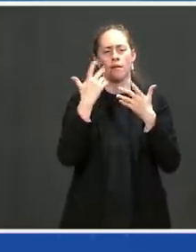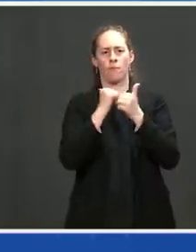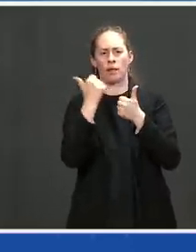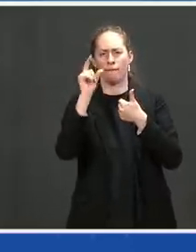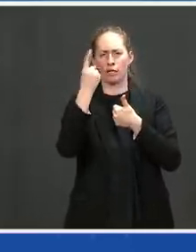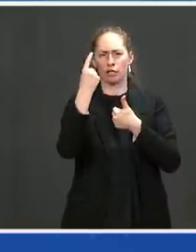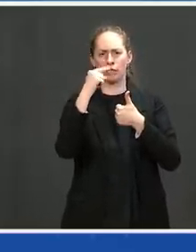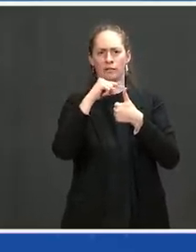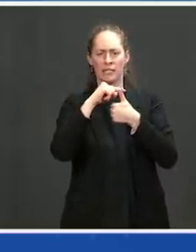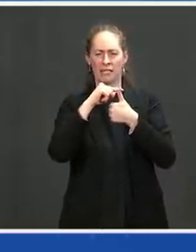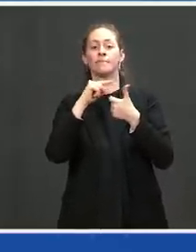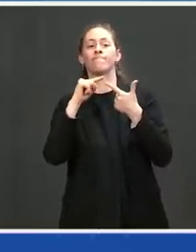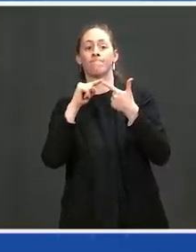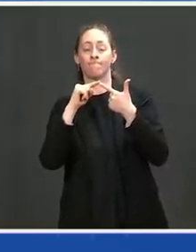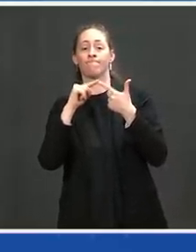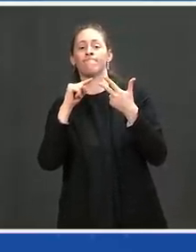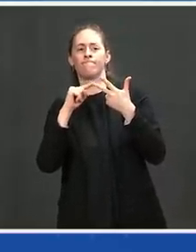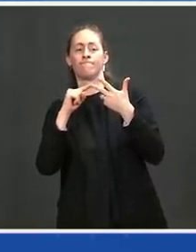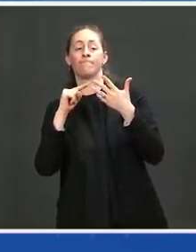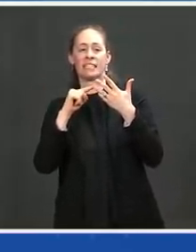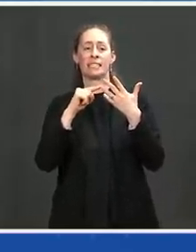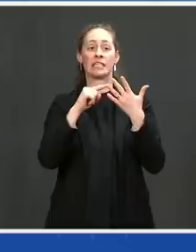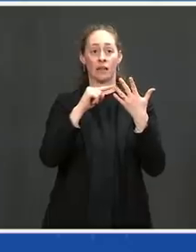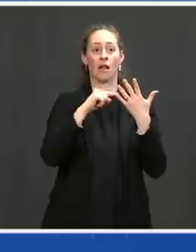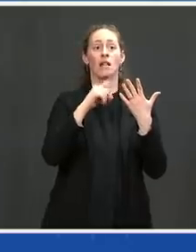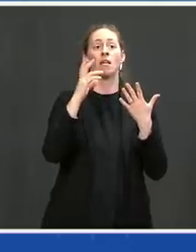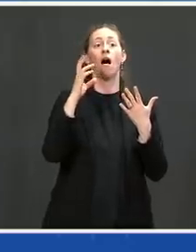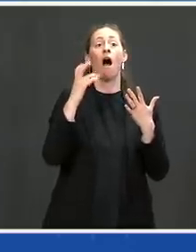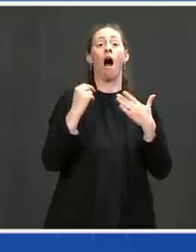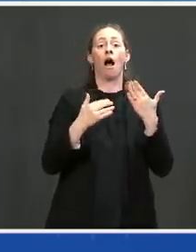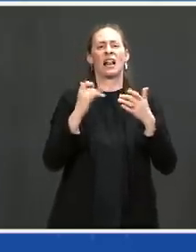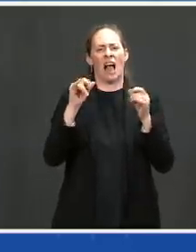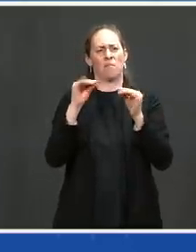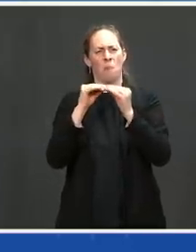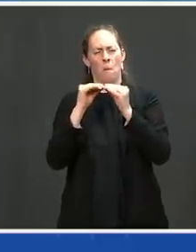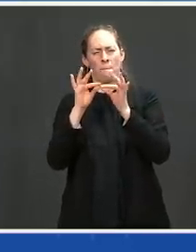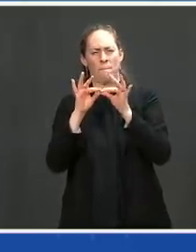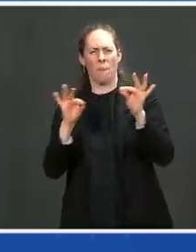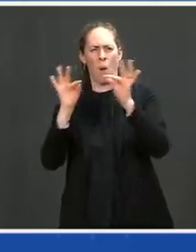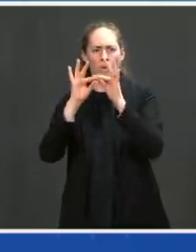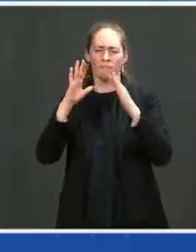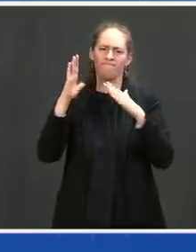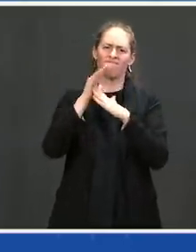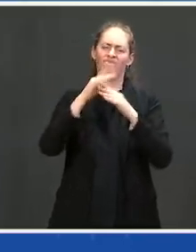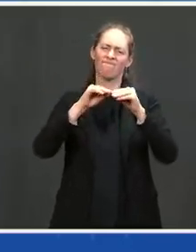The next major initiative is -- and I'll be announcing it Friday in Pittsburgh, in detail --